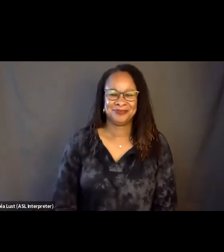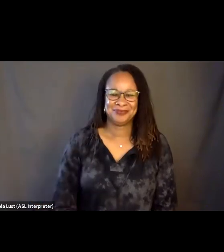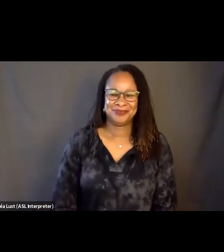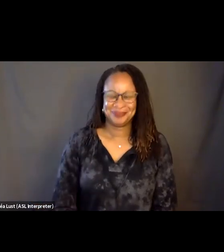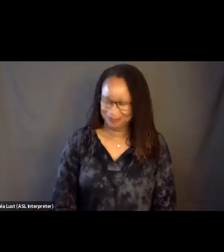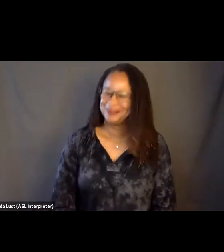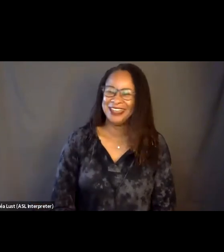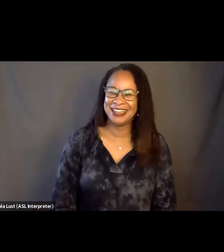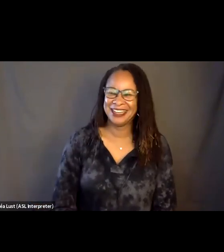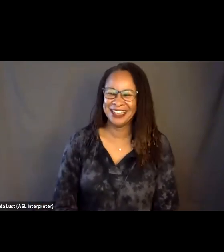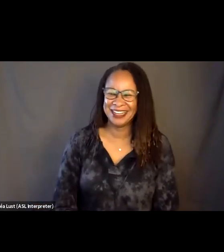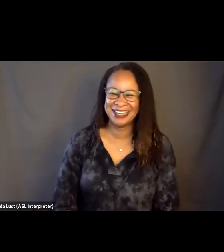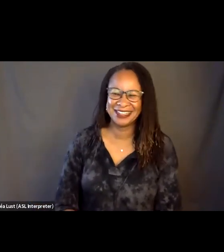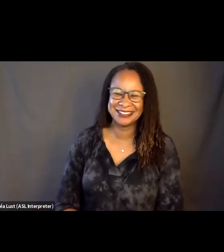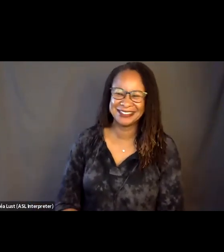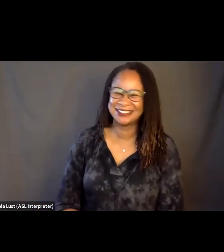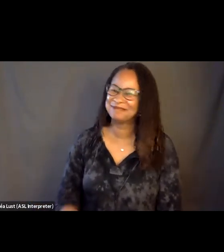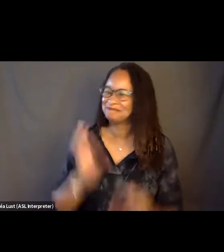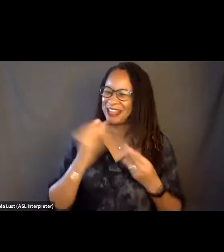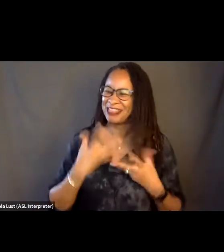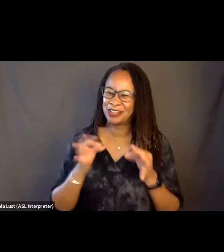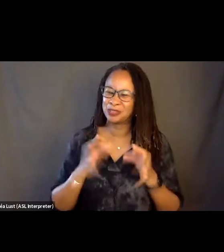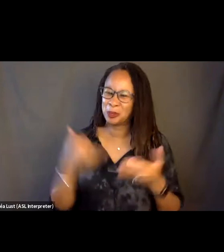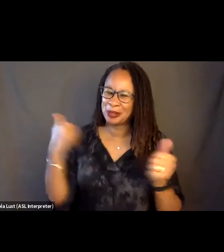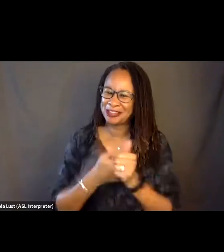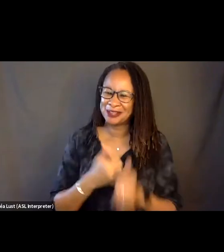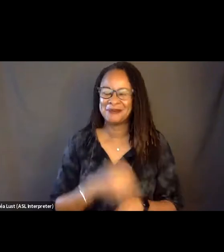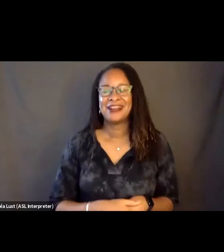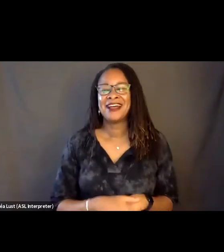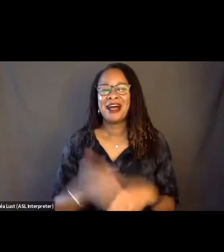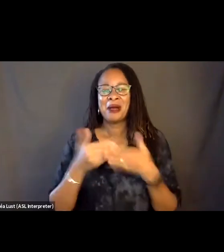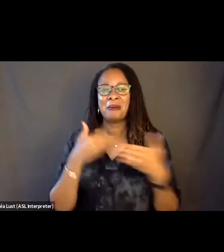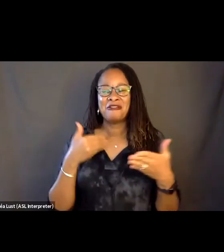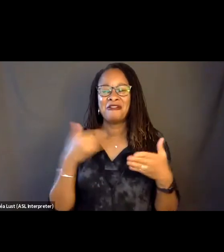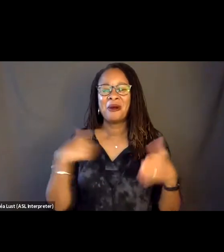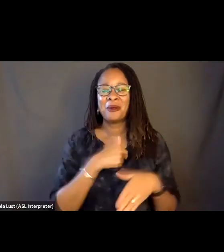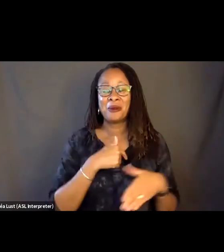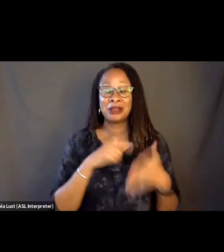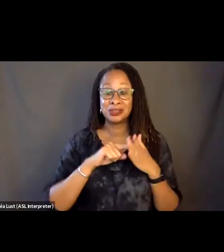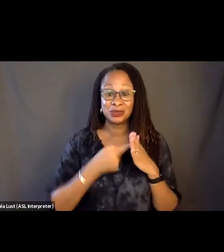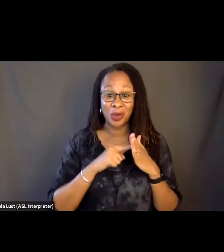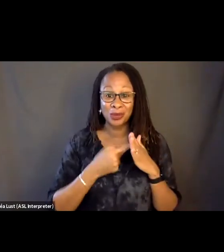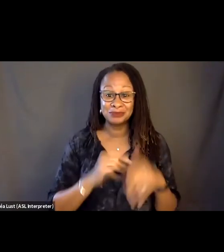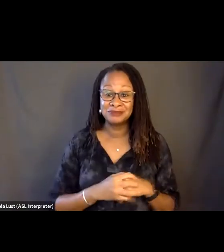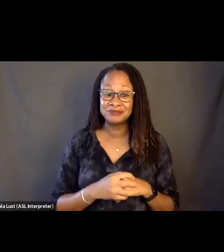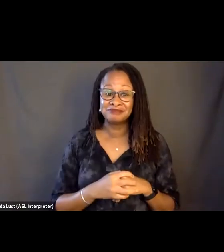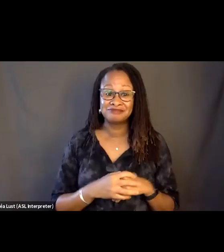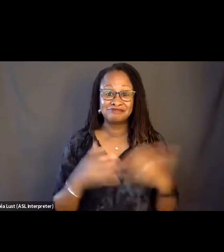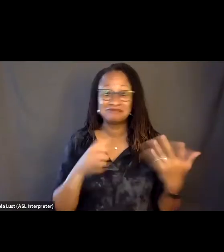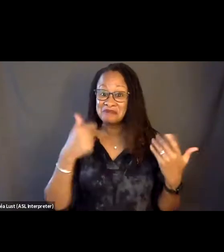Awesome. OK, just letting Andrea catch up here. So before we get started-- I mean, you don't need to hear from me anymore.